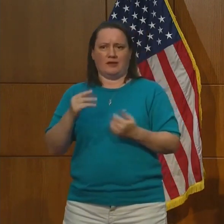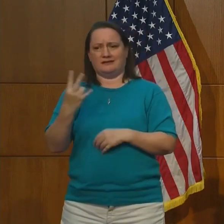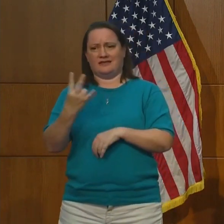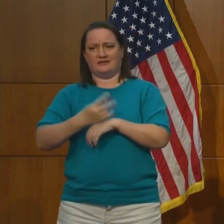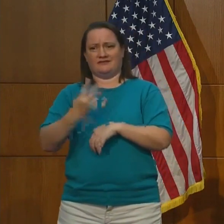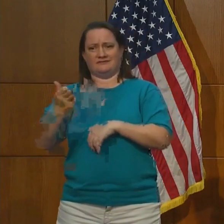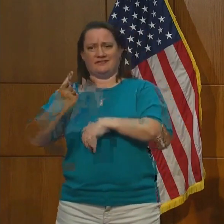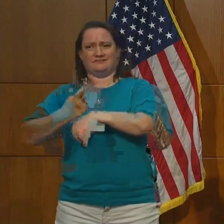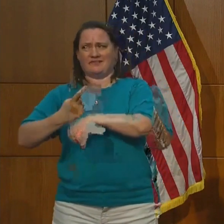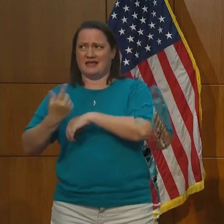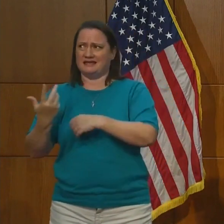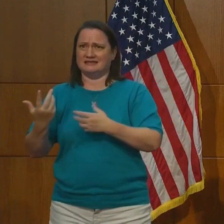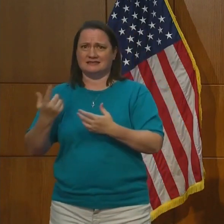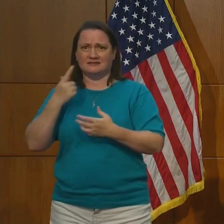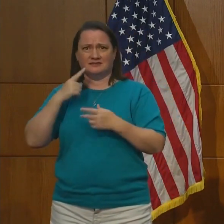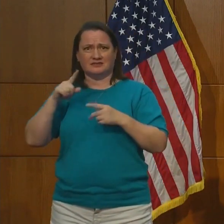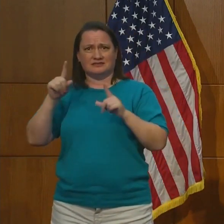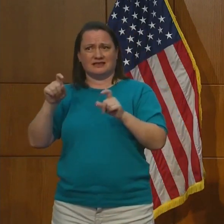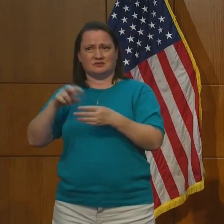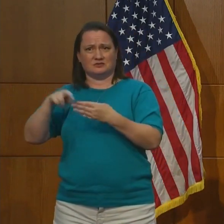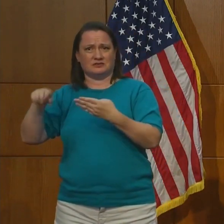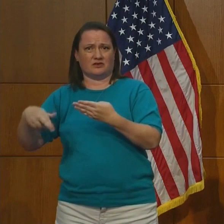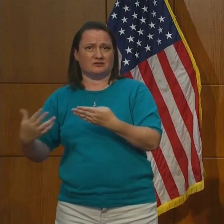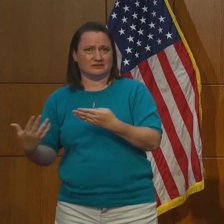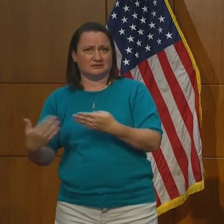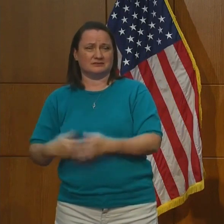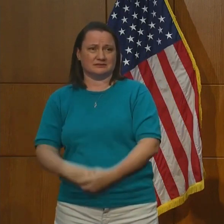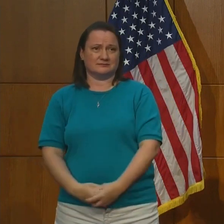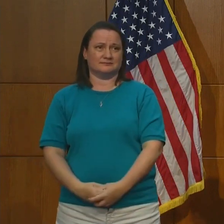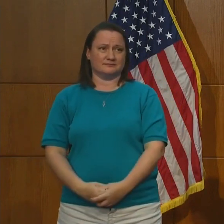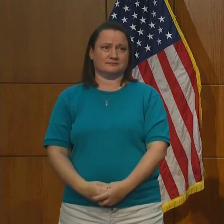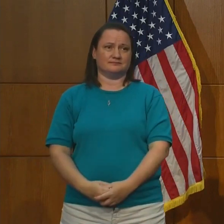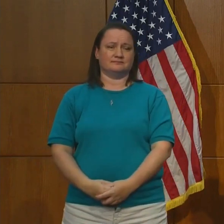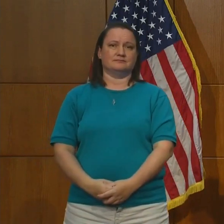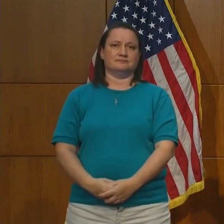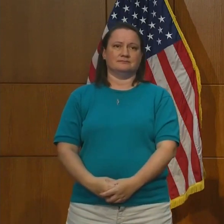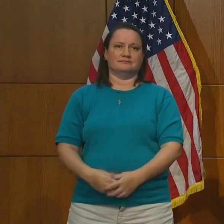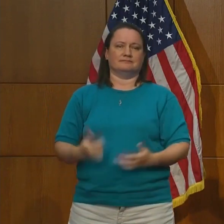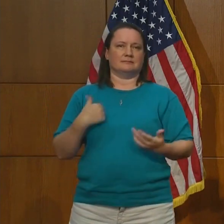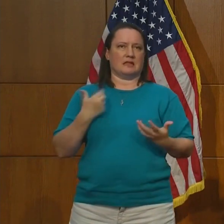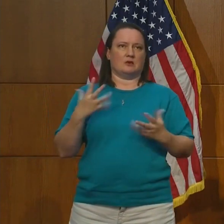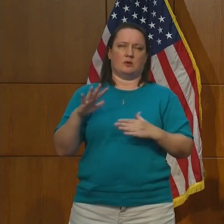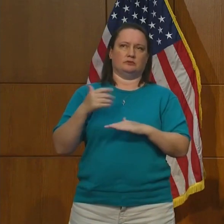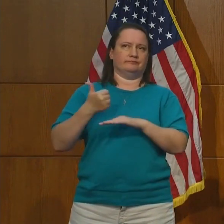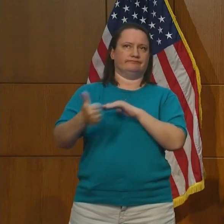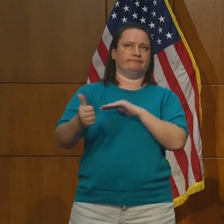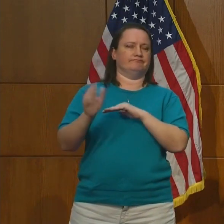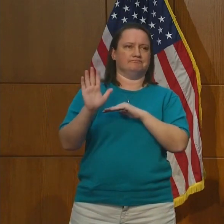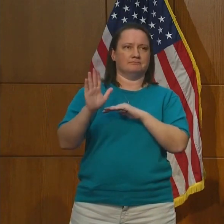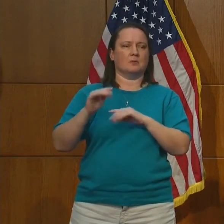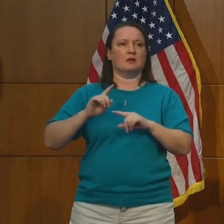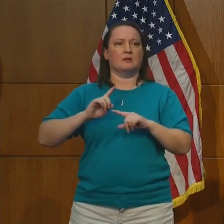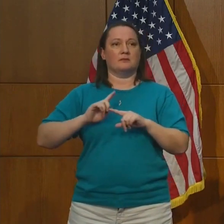IT'S JUST OFF EXCEPT ONE I SAY THIS AS A PROVIDER- TO HAVE TO